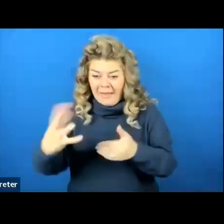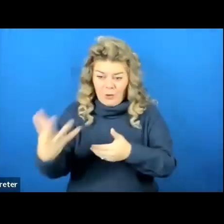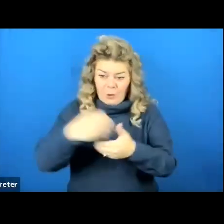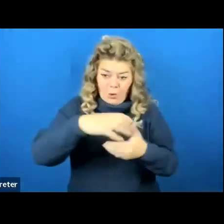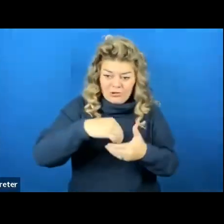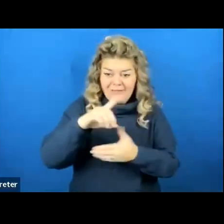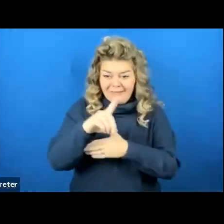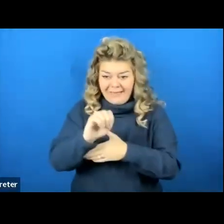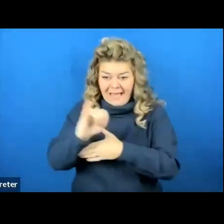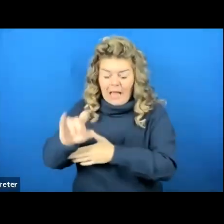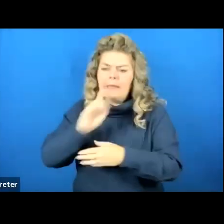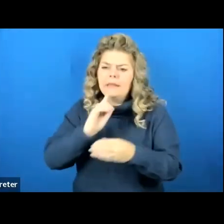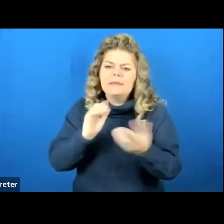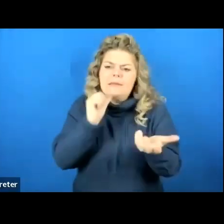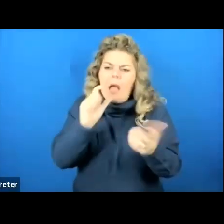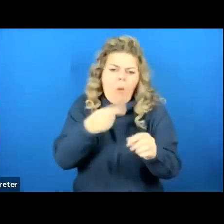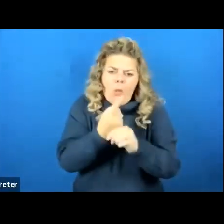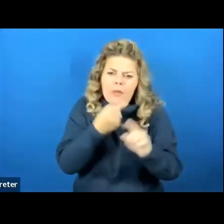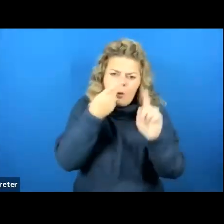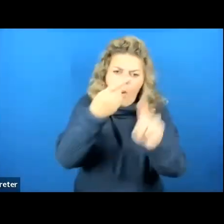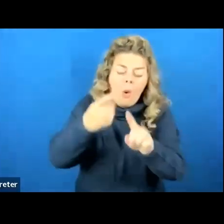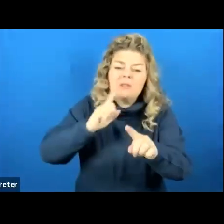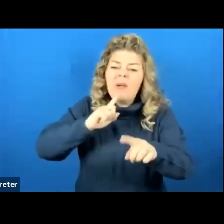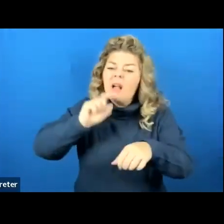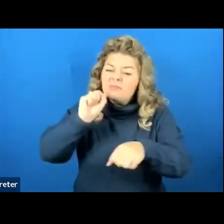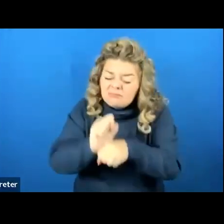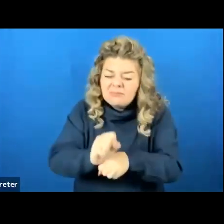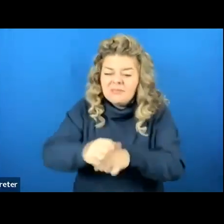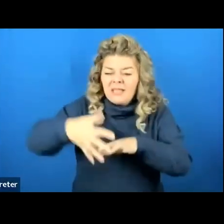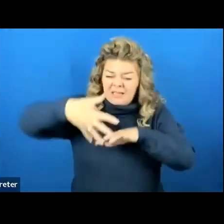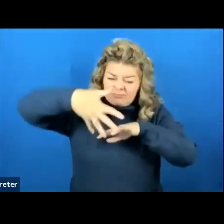They are the very fabric of our everyday experiences.